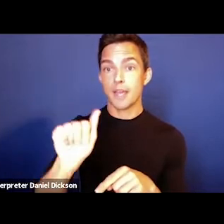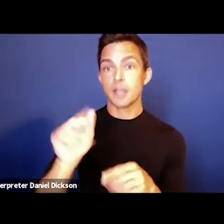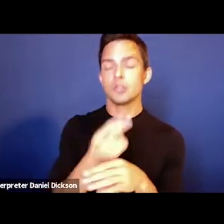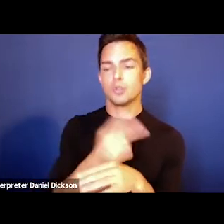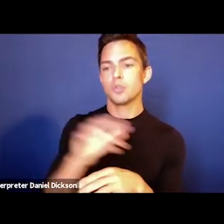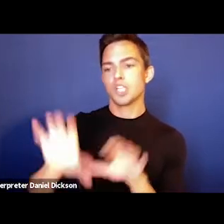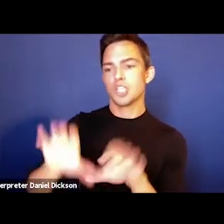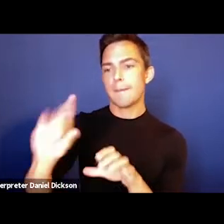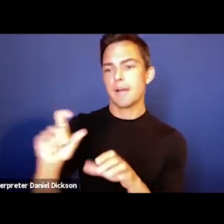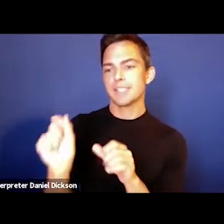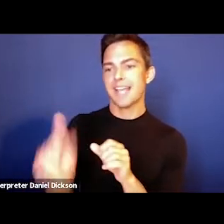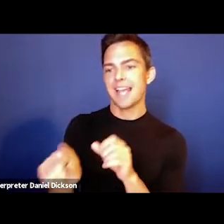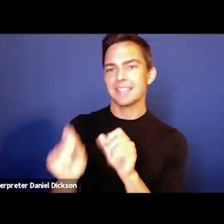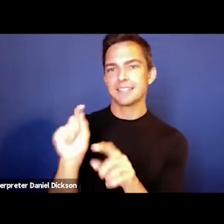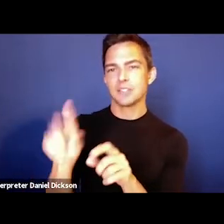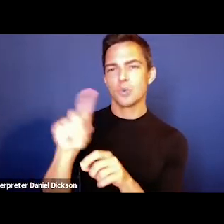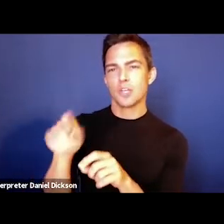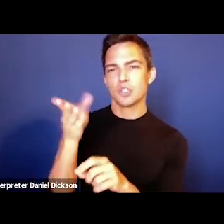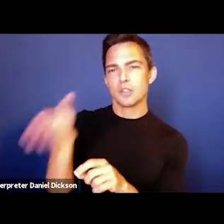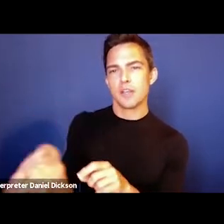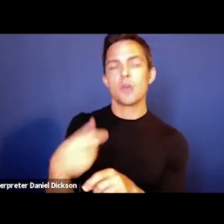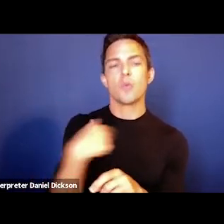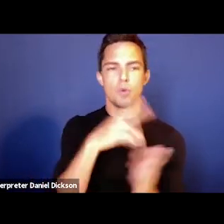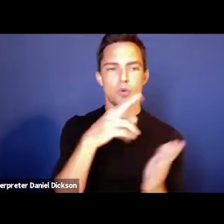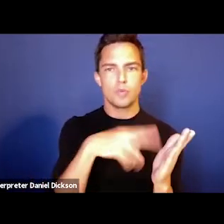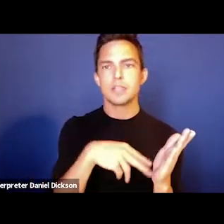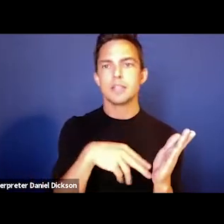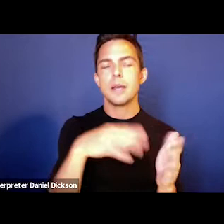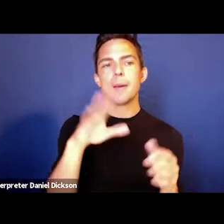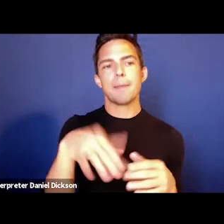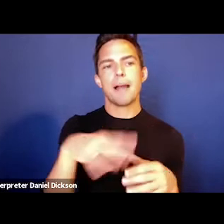question. Your question will be read aloud by the session moderator for the presenters to answer.